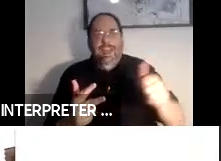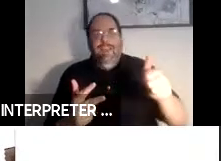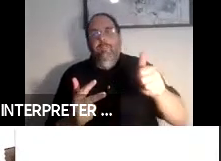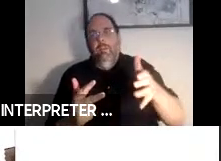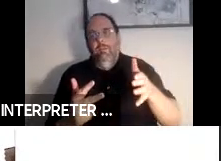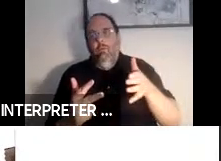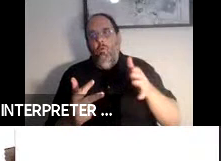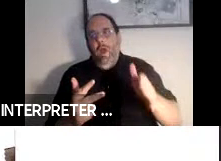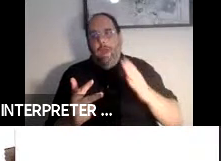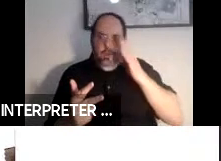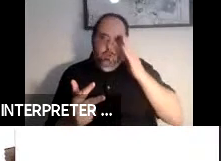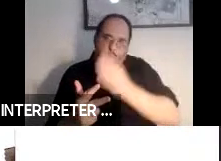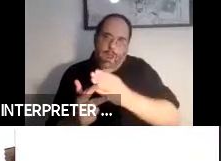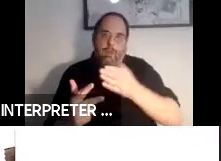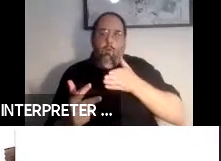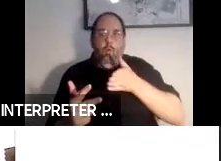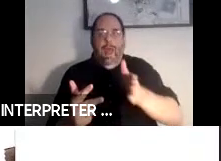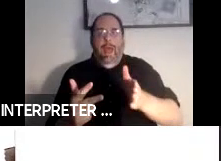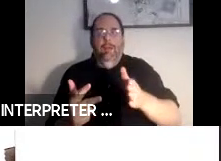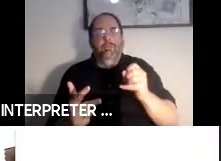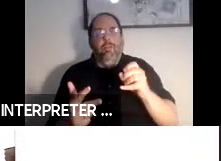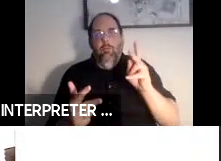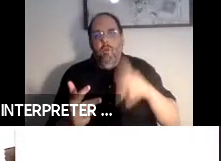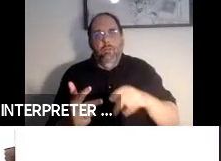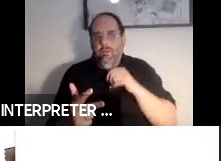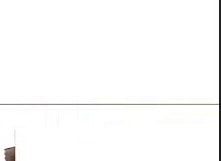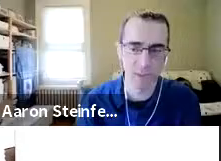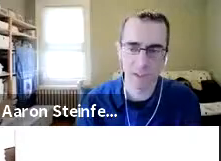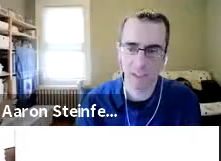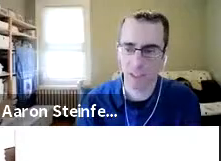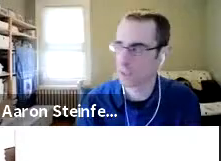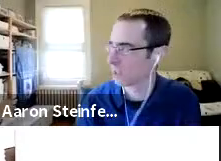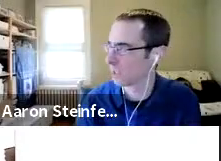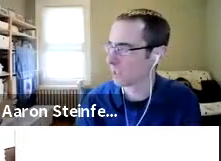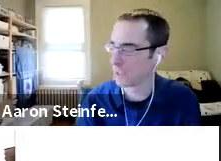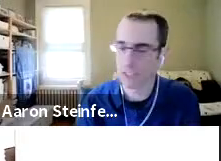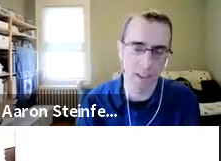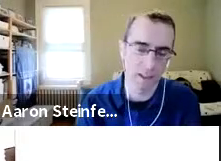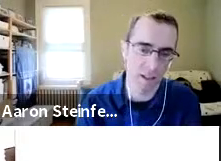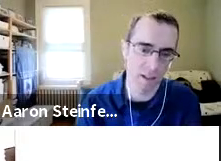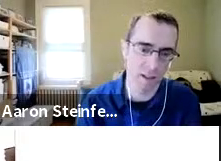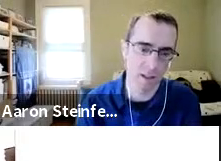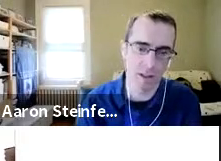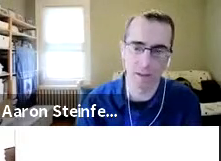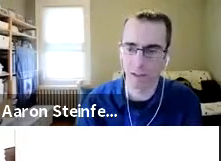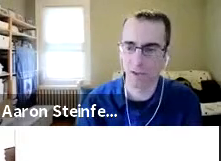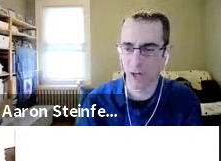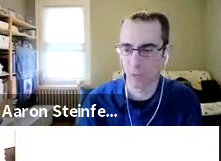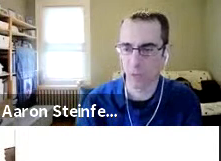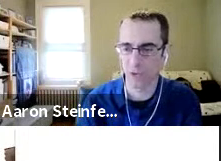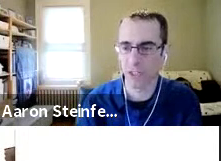direct manner so that the person is not going to be stuck in any crowd while they are trying